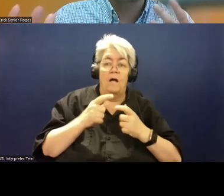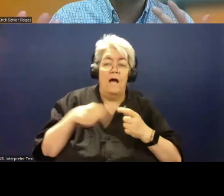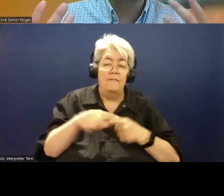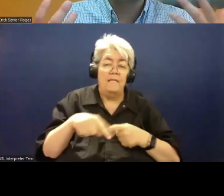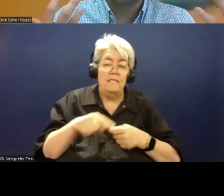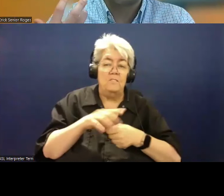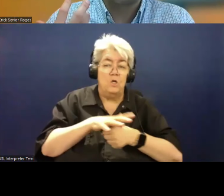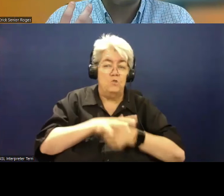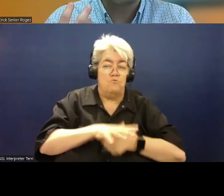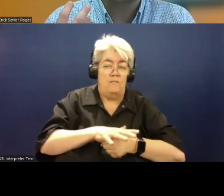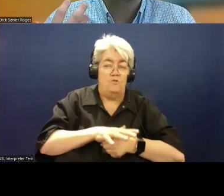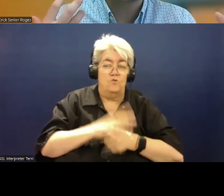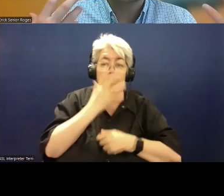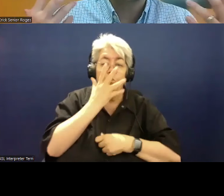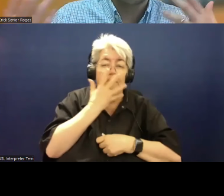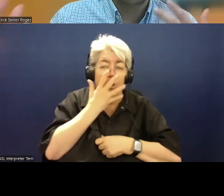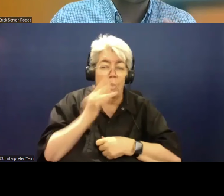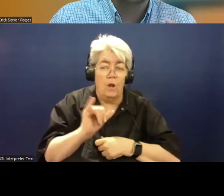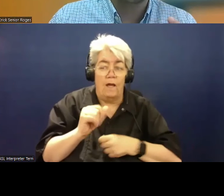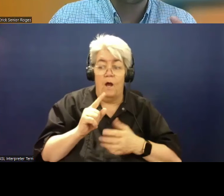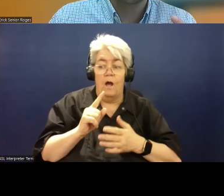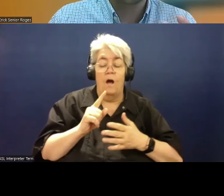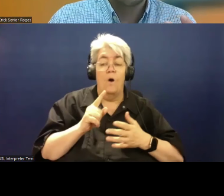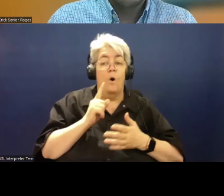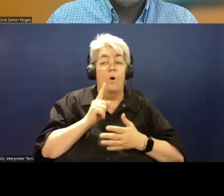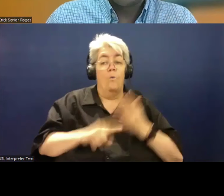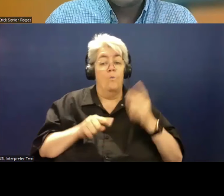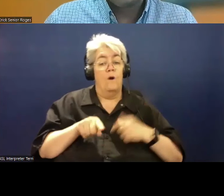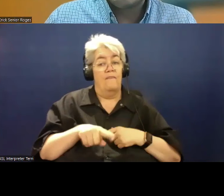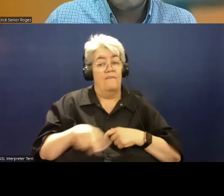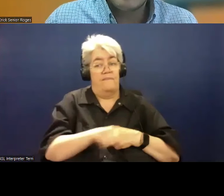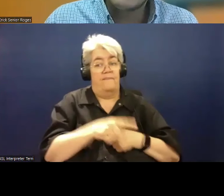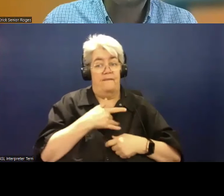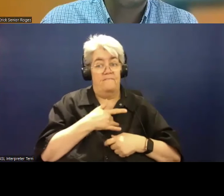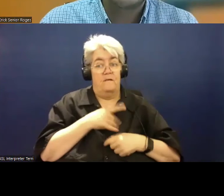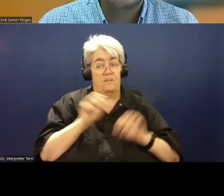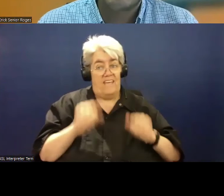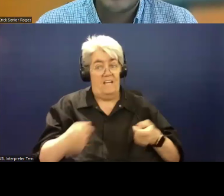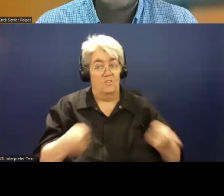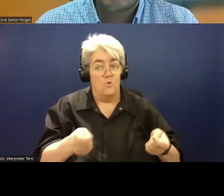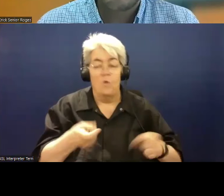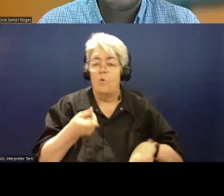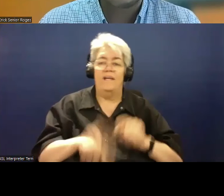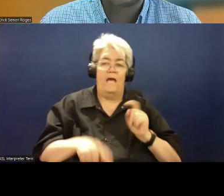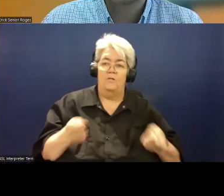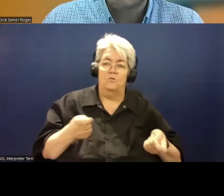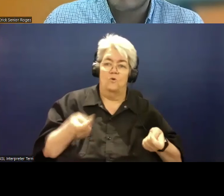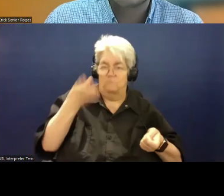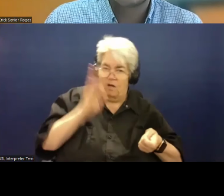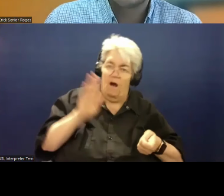WE FEEL IS IN OUR CONTROL AND OUT OF CONTROL. IN TERMS OF ENGAGEMENT, CONFIDENCE AND TRUST